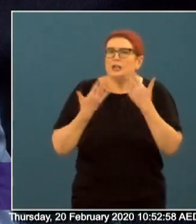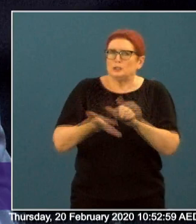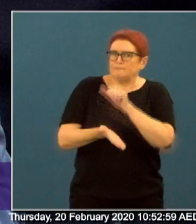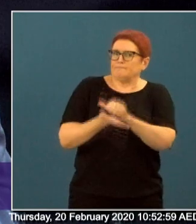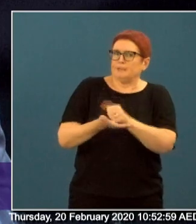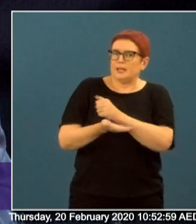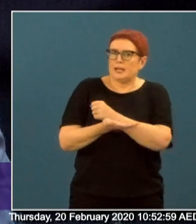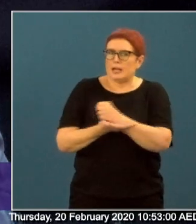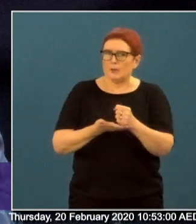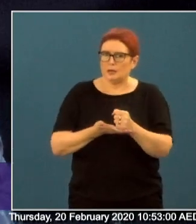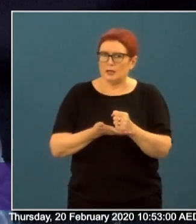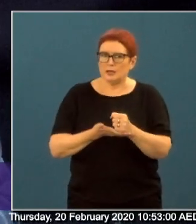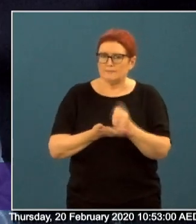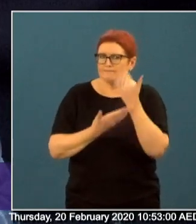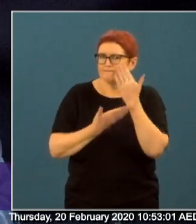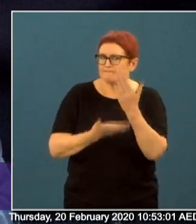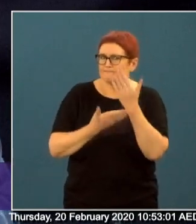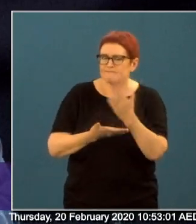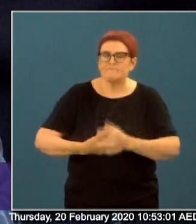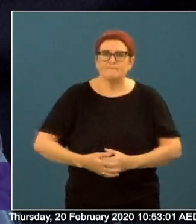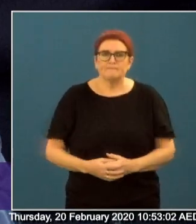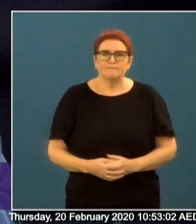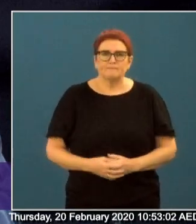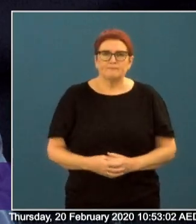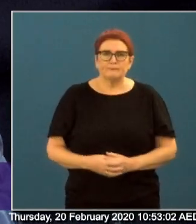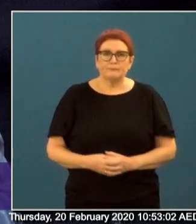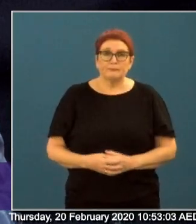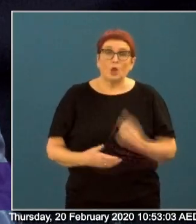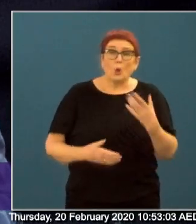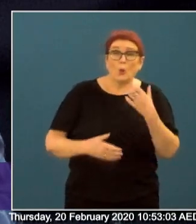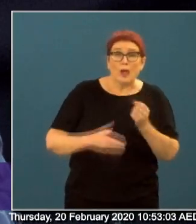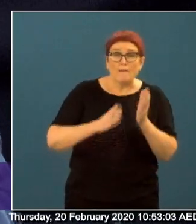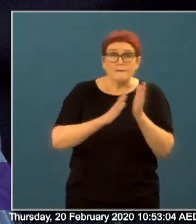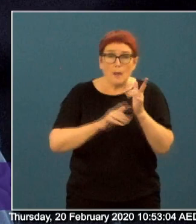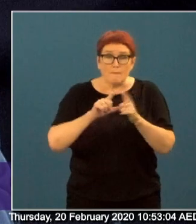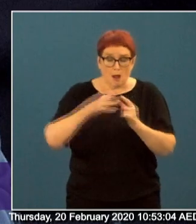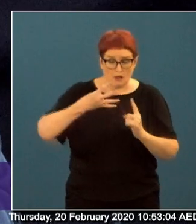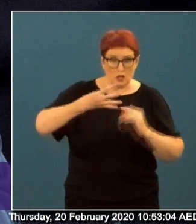just from my clinical awareness and experience, many people with mild intellectual disability live independently,